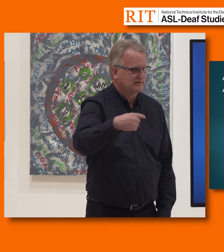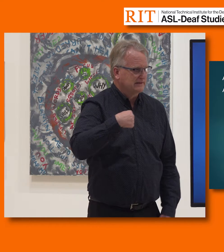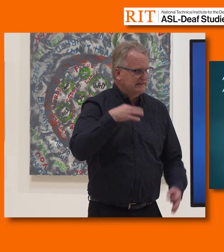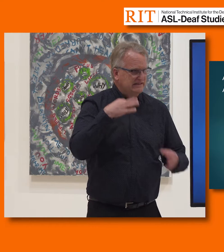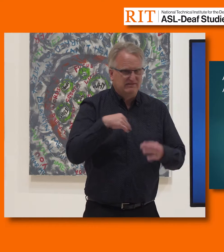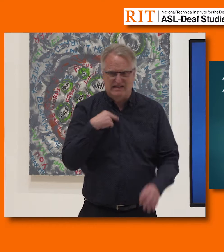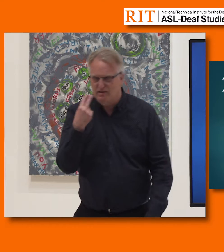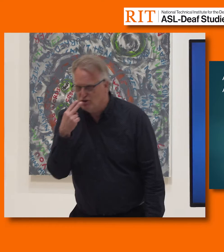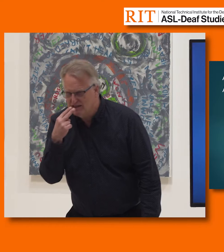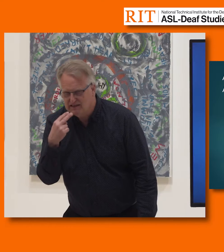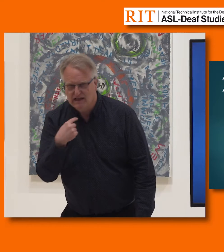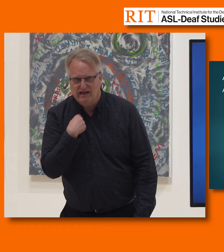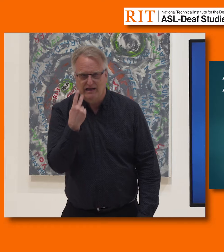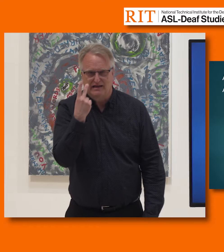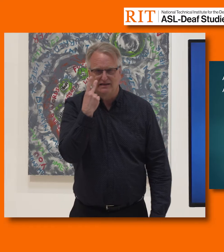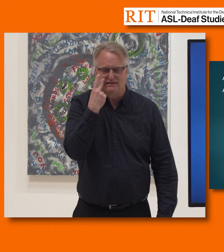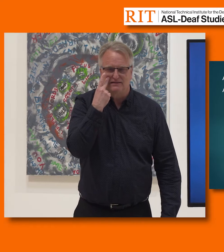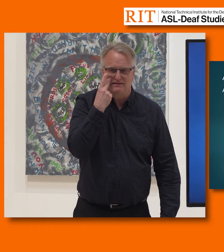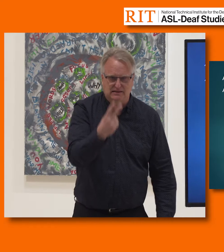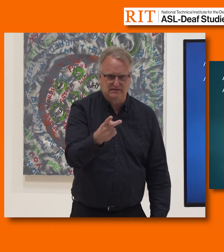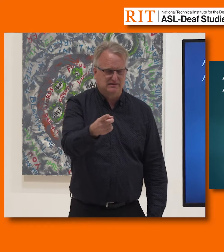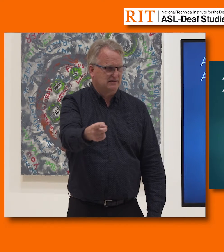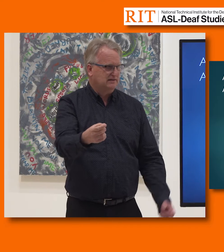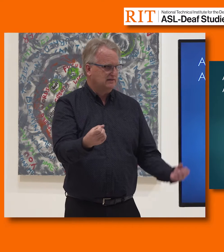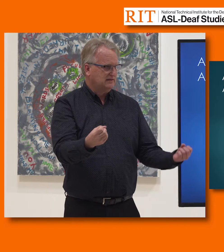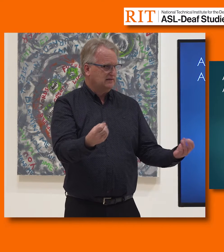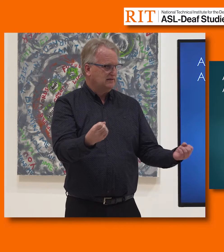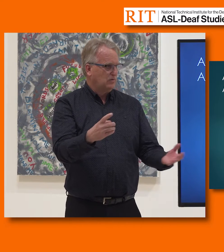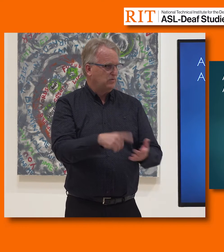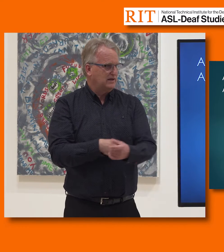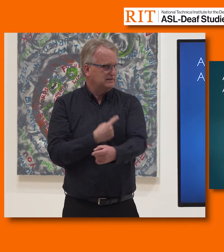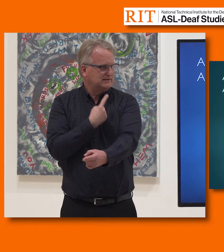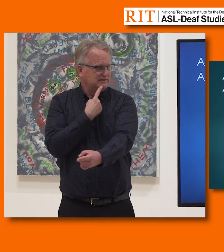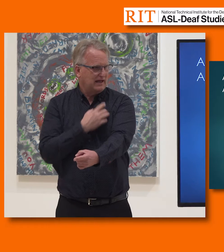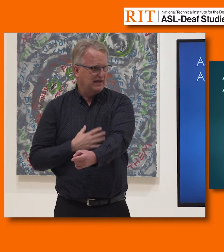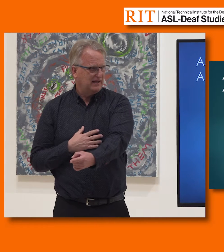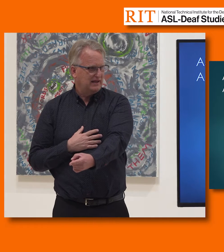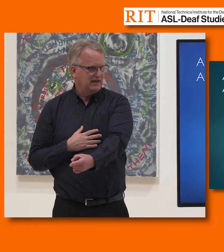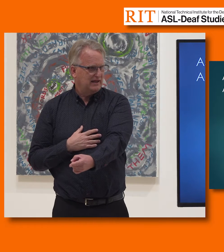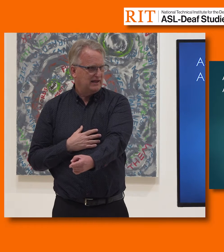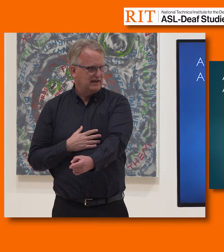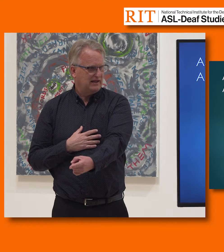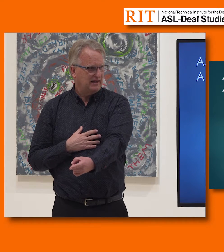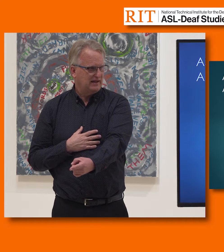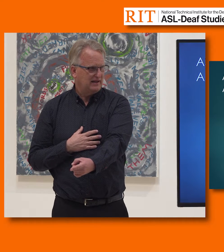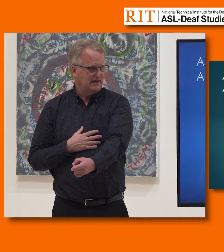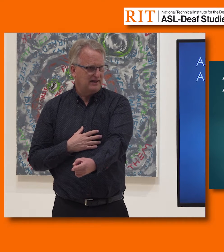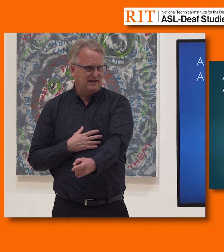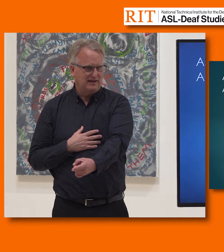And so, instead of me trying to lipread the working interpreter, I'm able to readily glance over to the second interpreter,